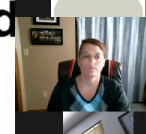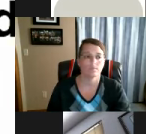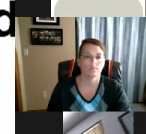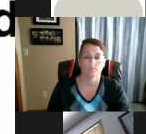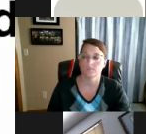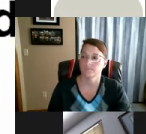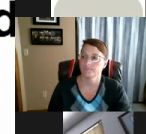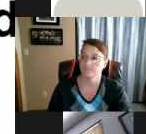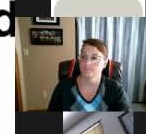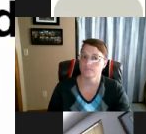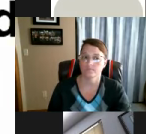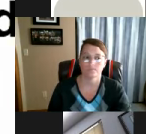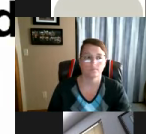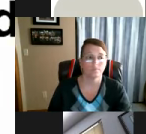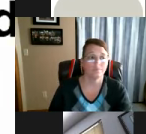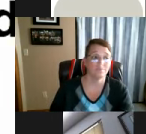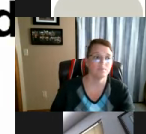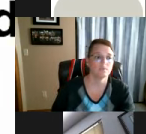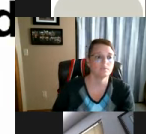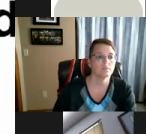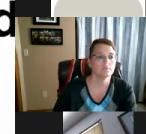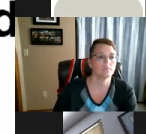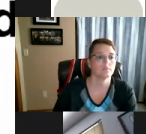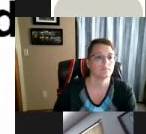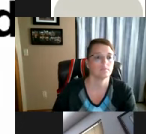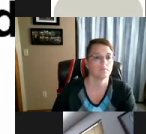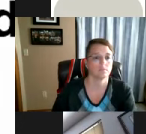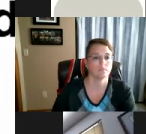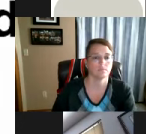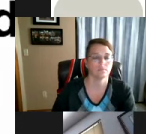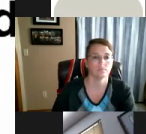they can make for the capitalist class. Under capitalism your worth is literally how much